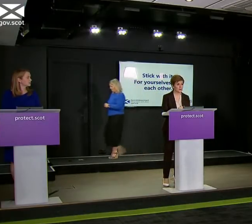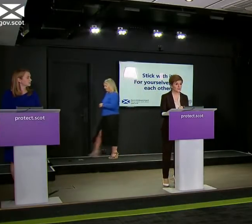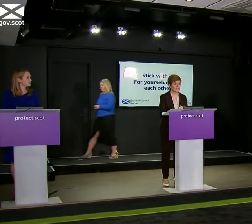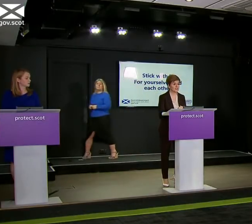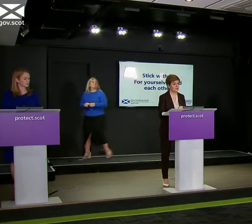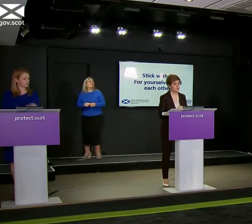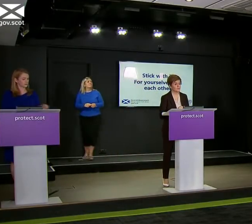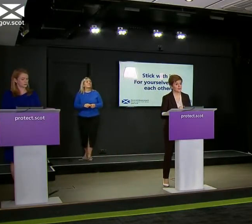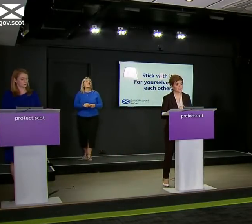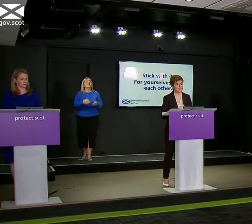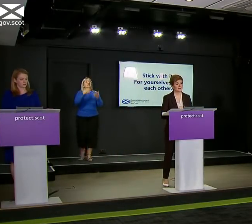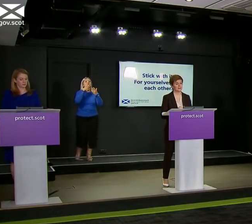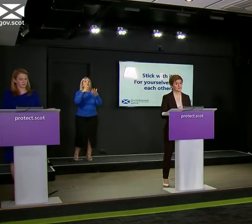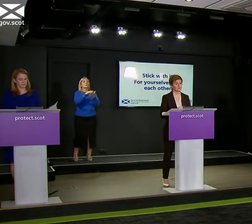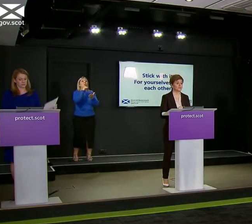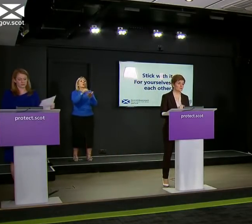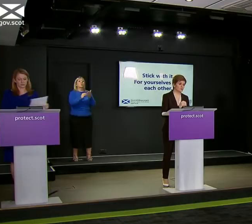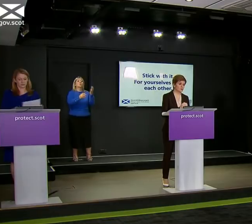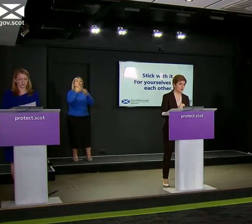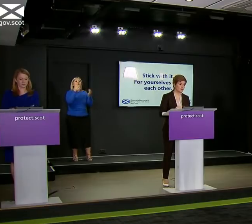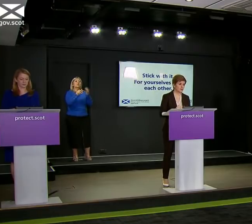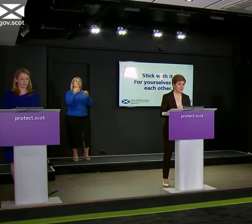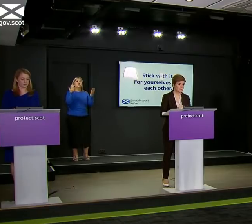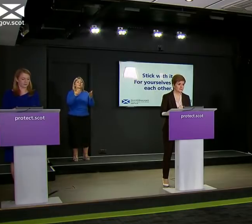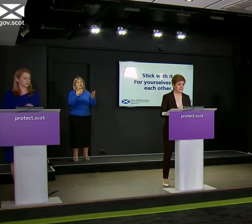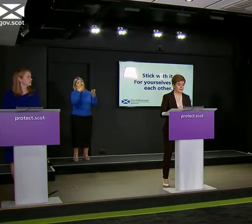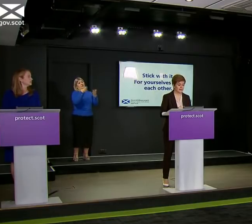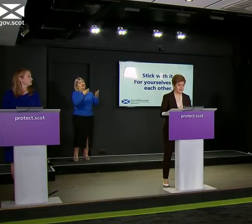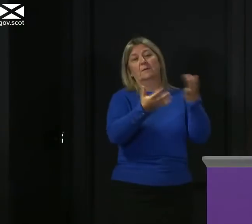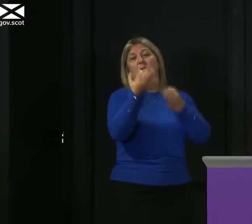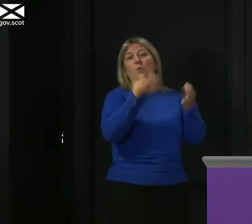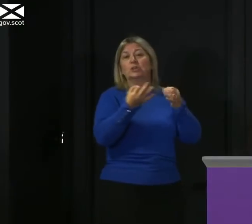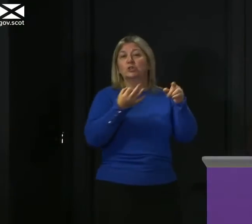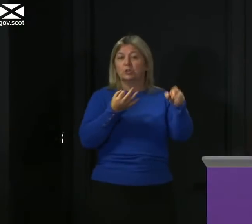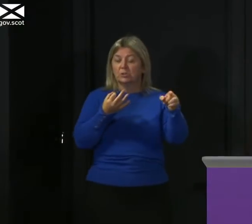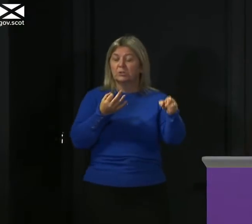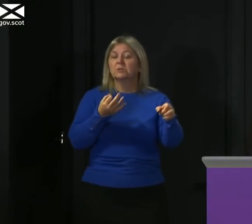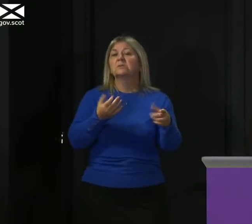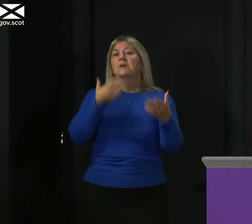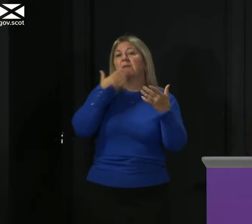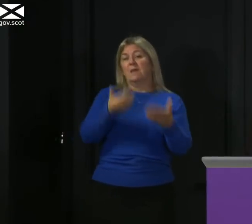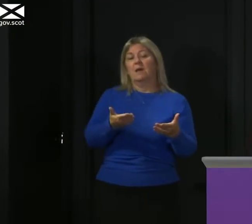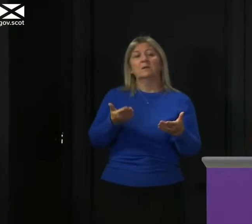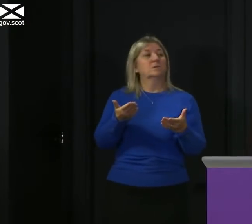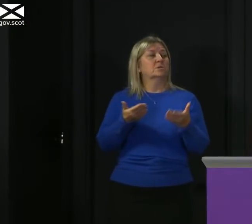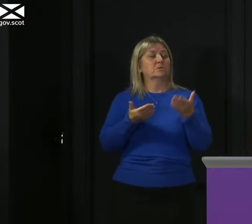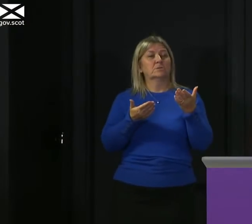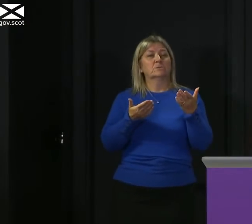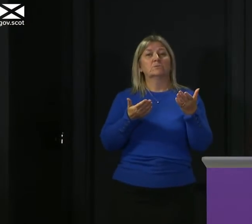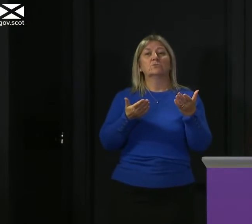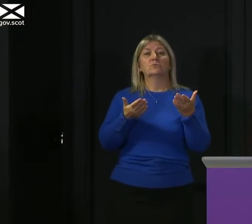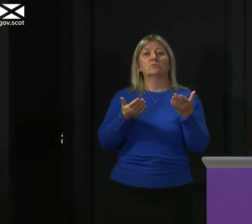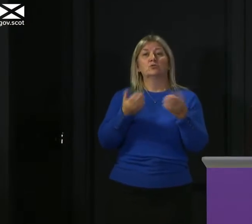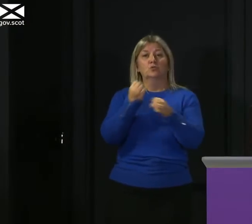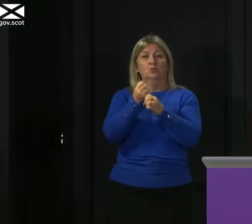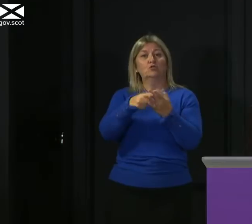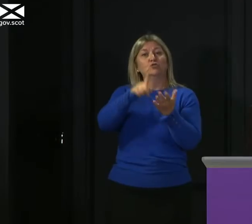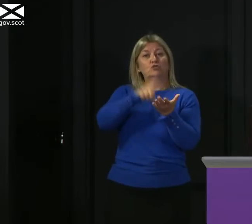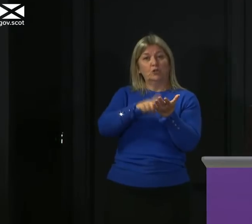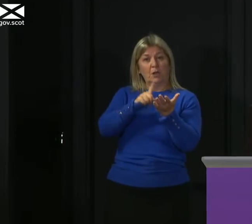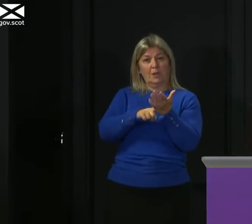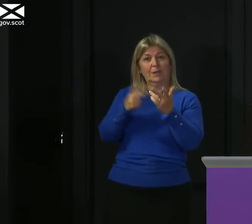questions today, so my thanks as always to all of the journalists. And my thanks to Jill for her BSL